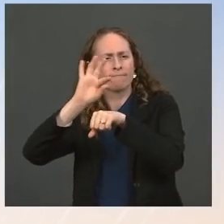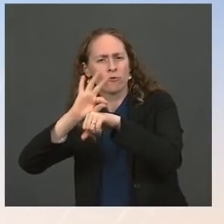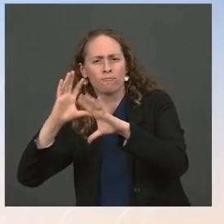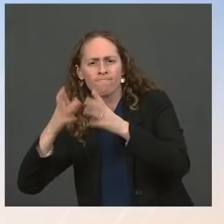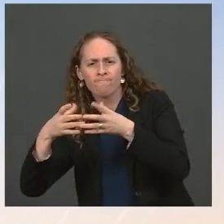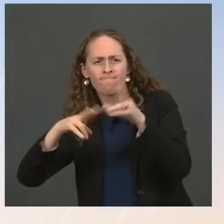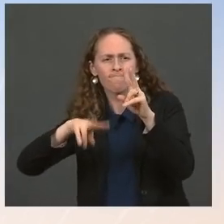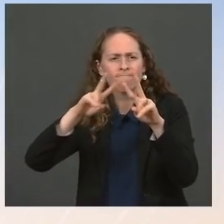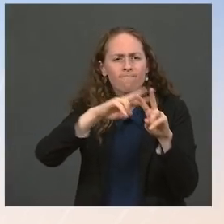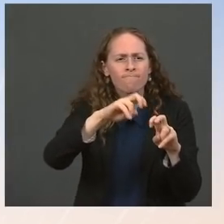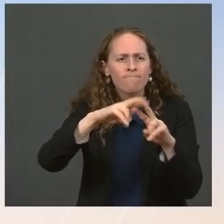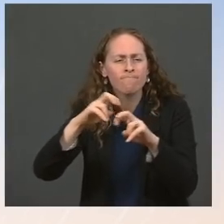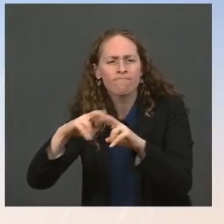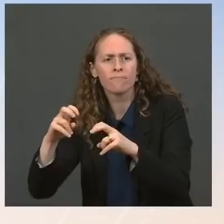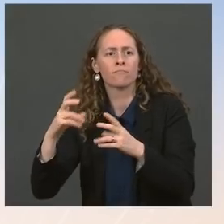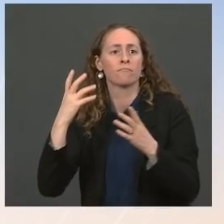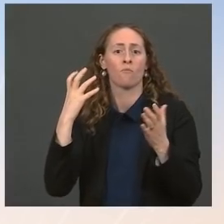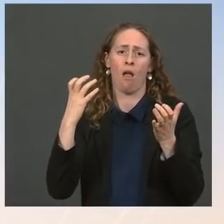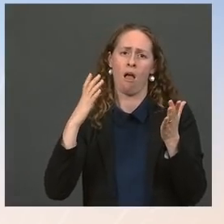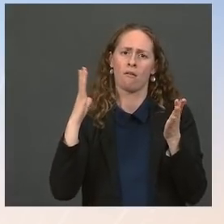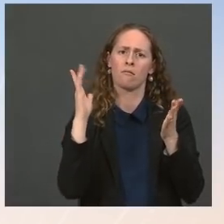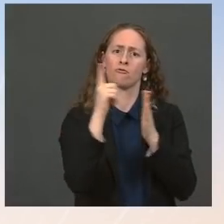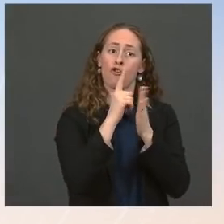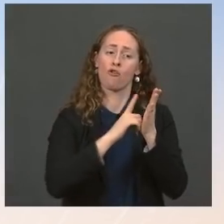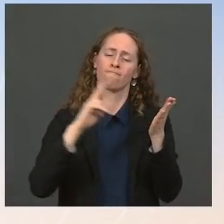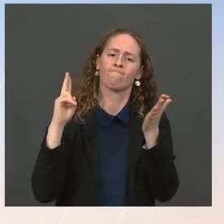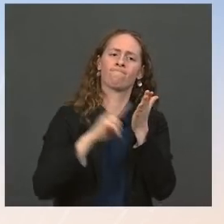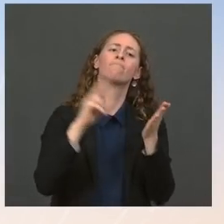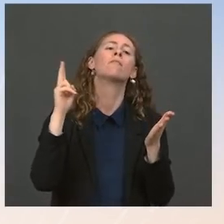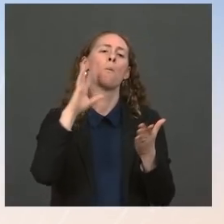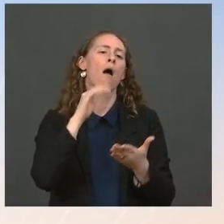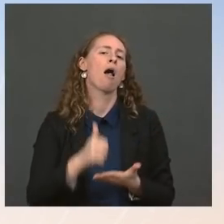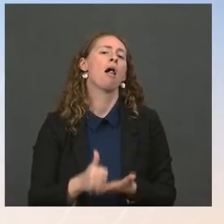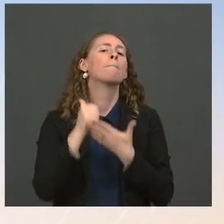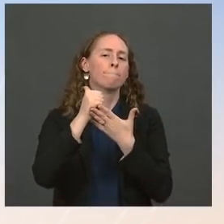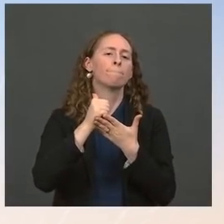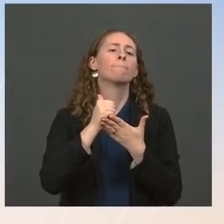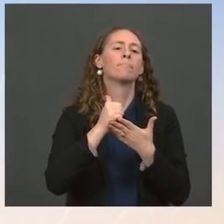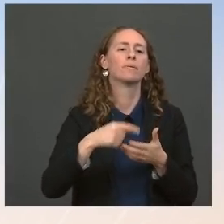to address that issue to reduce the cost of lumber and make sure that that is available so that new build --